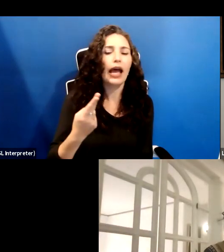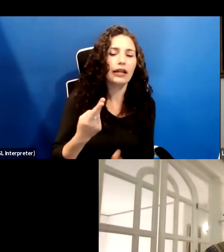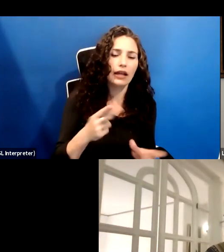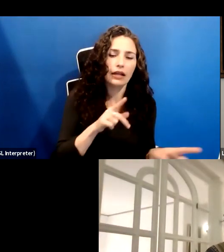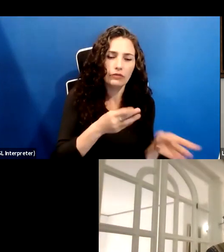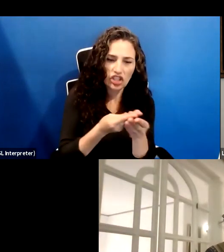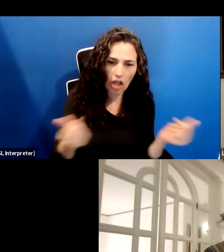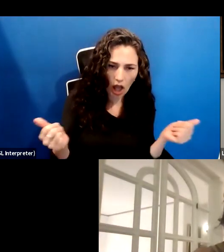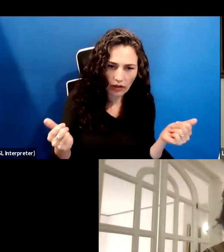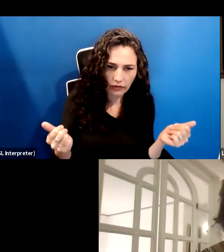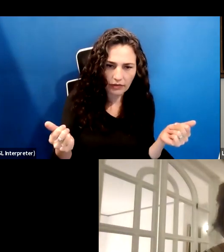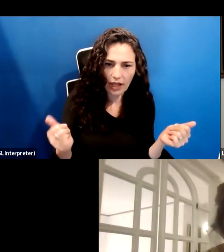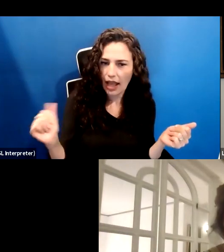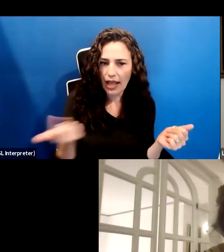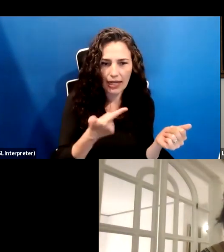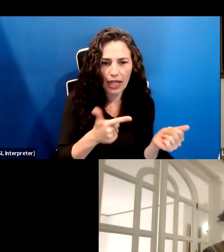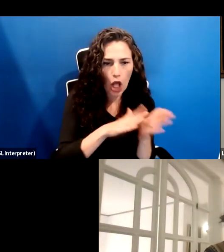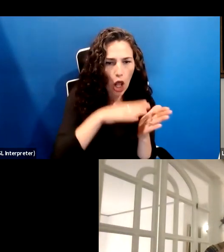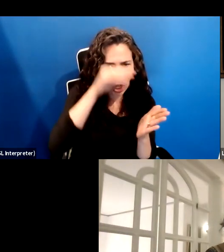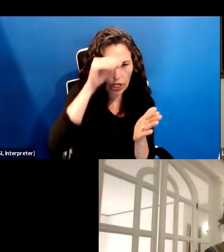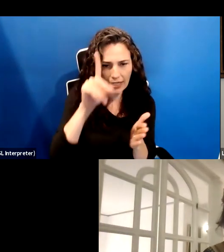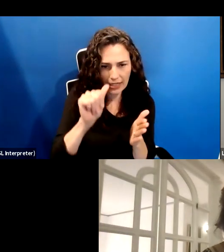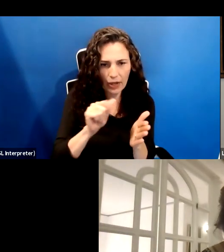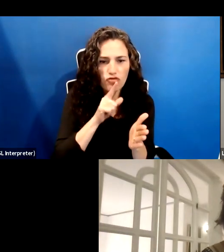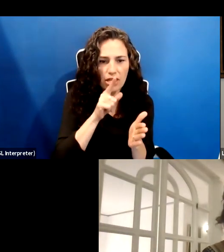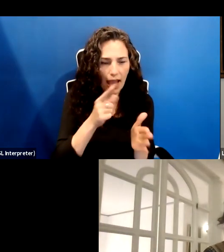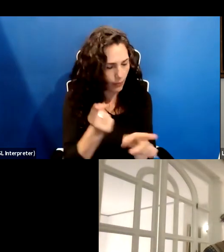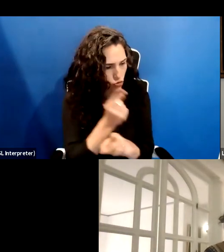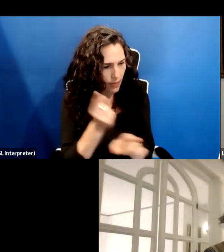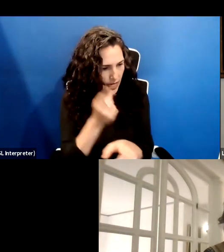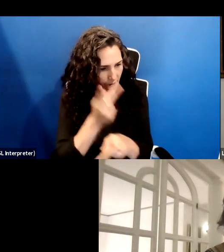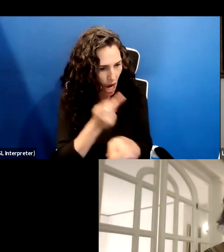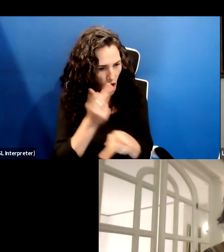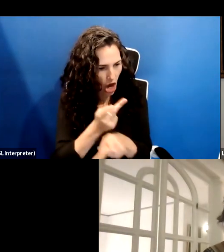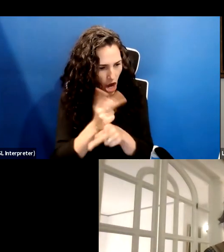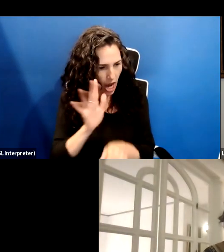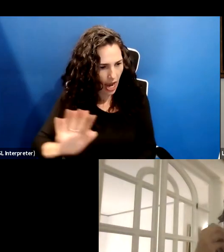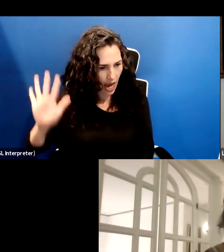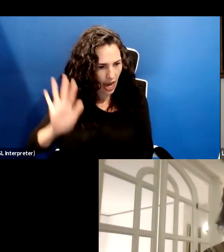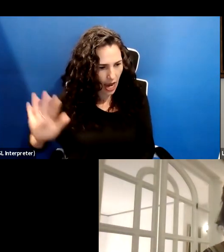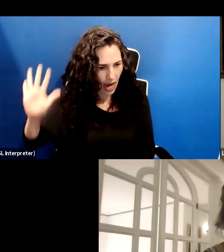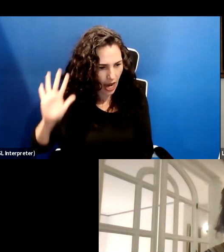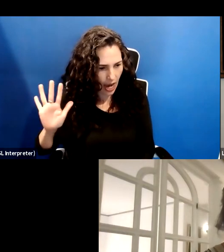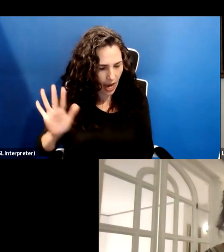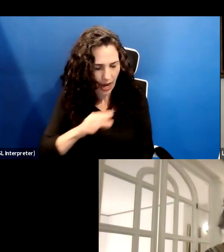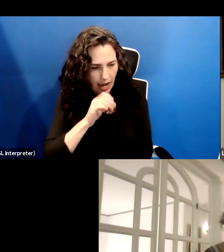and really had the proper care at an early age, he never would have felt like he had to impress his father